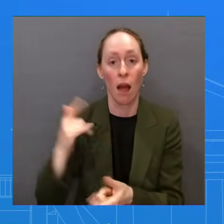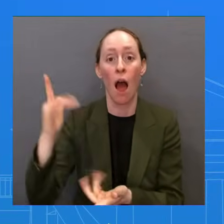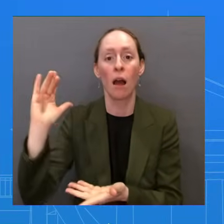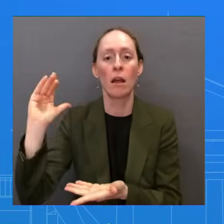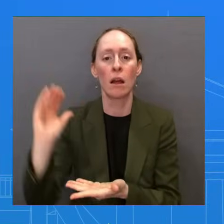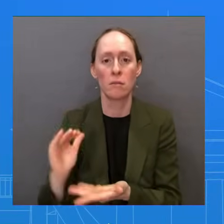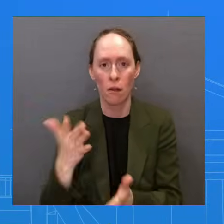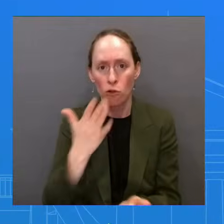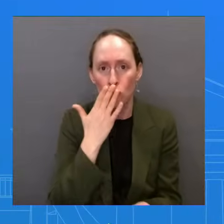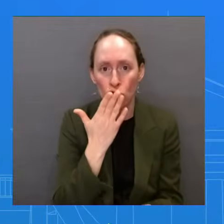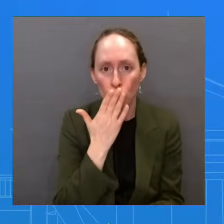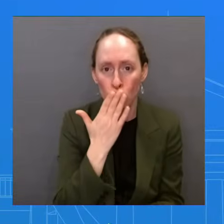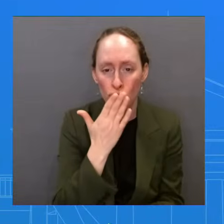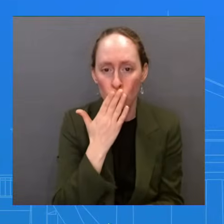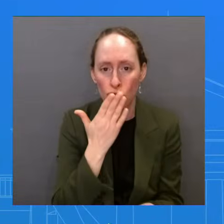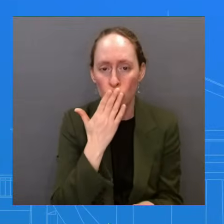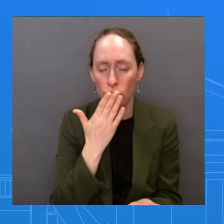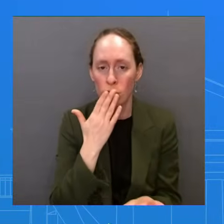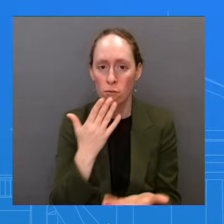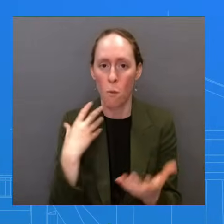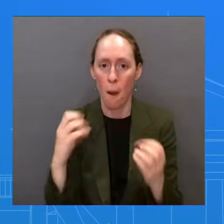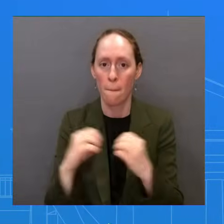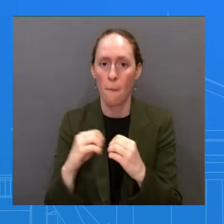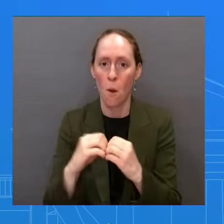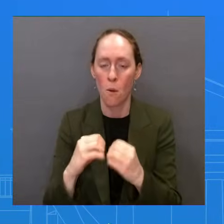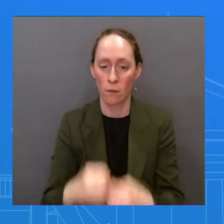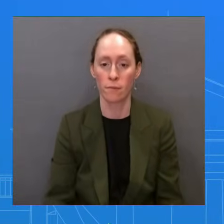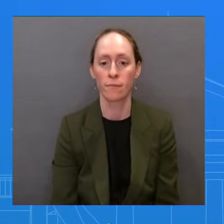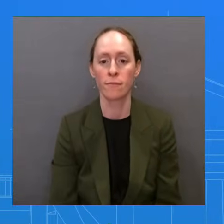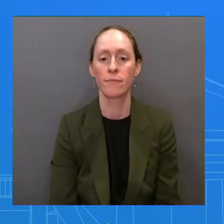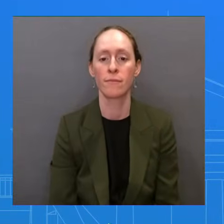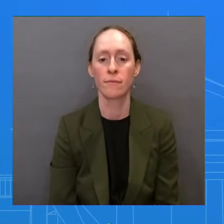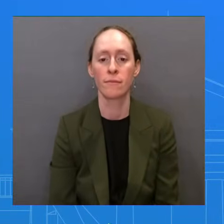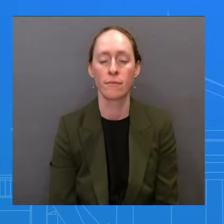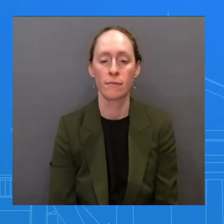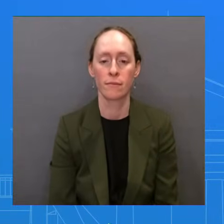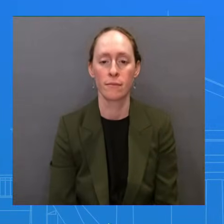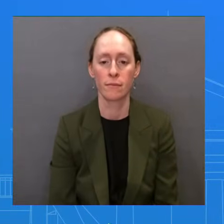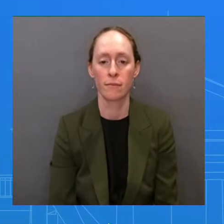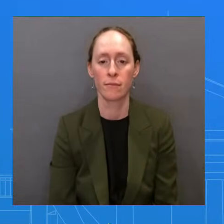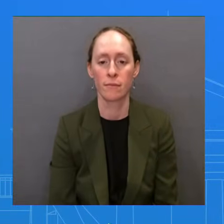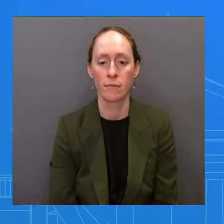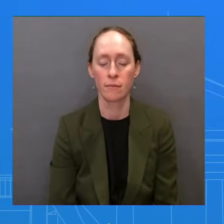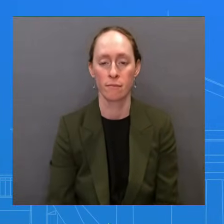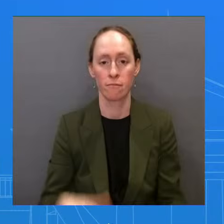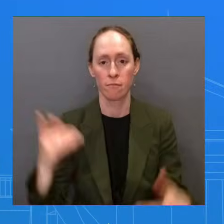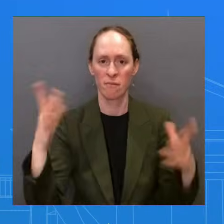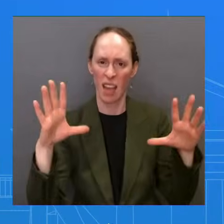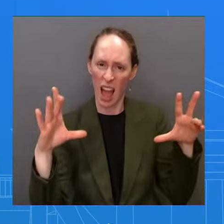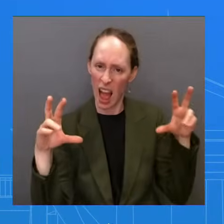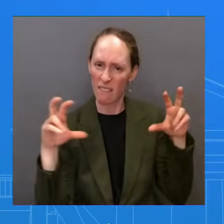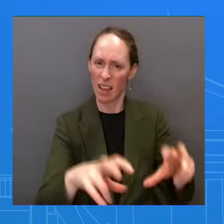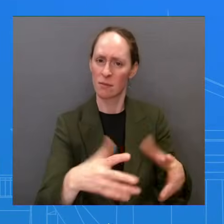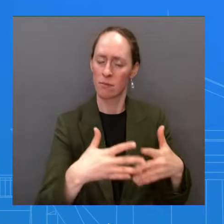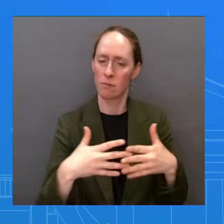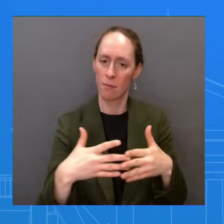the Invest in America agenda, our economy is indeed growing, and employers are hir- -- hiring. And you have to look at it in its full scope here.